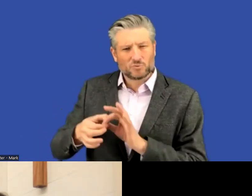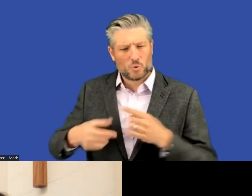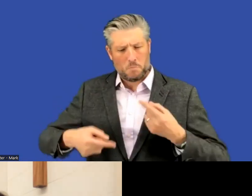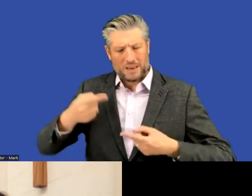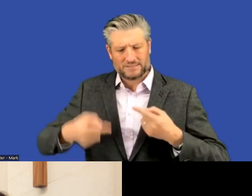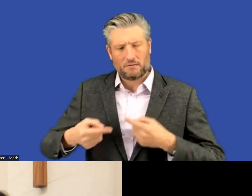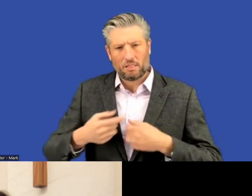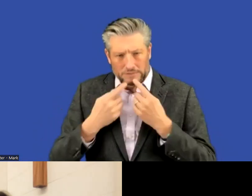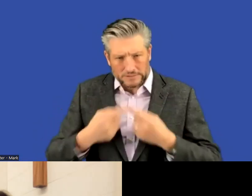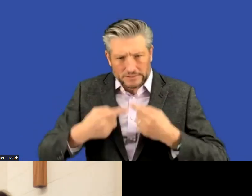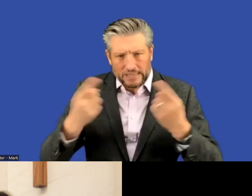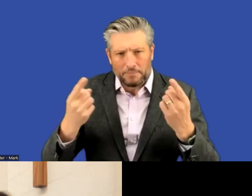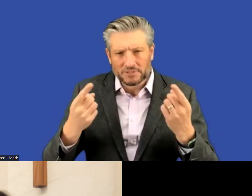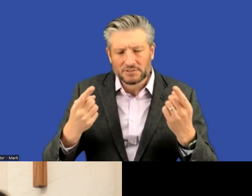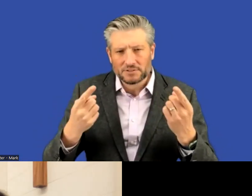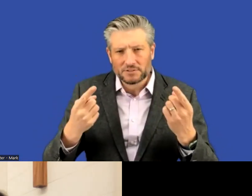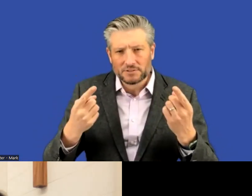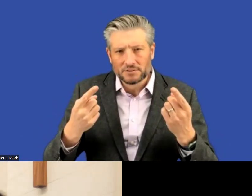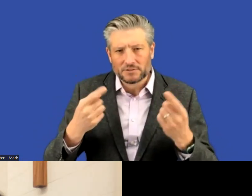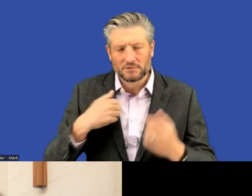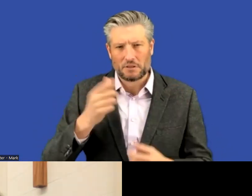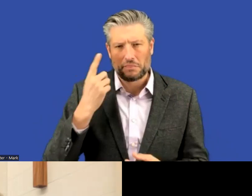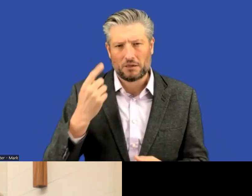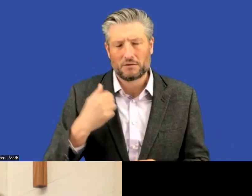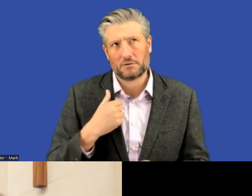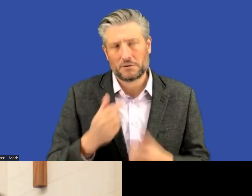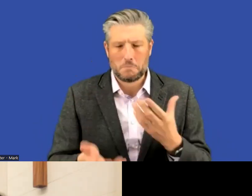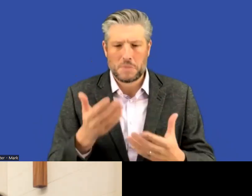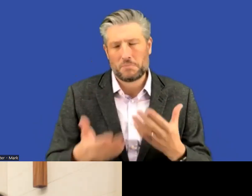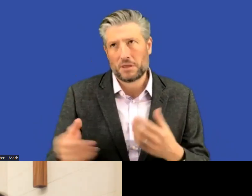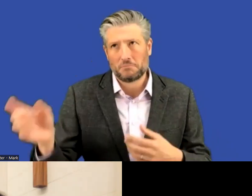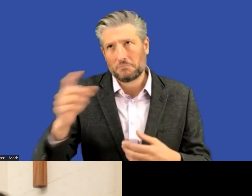That would require a reply. I think that's what's happening now.